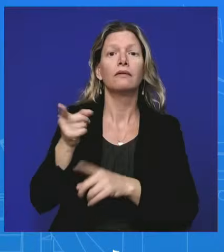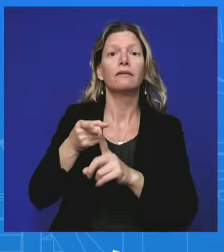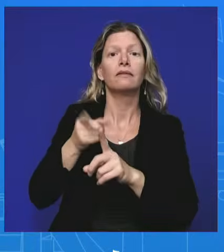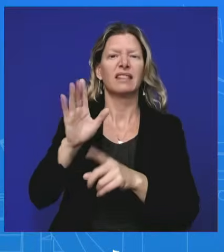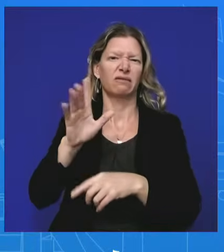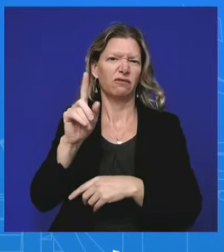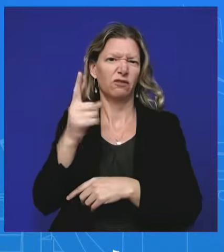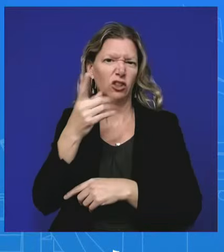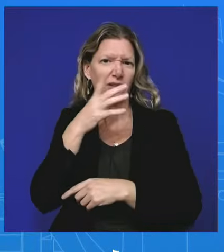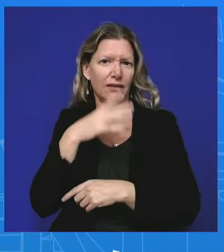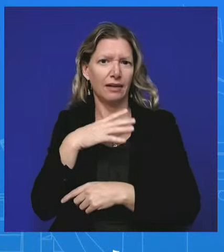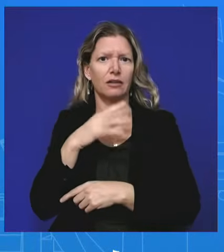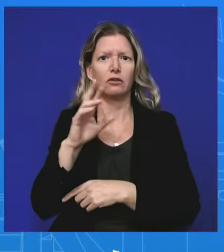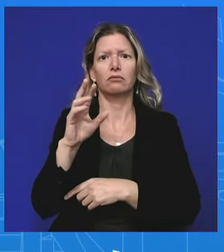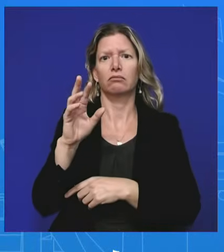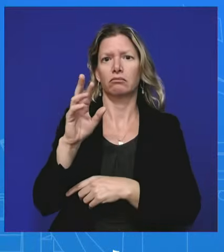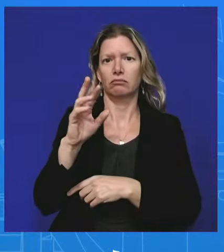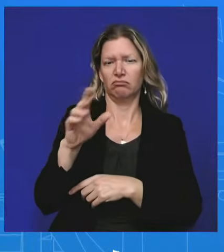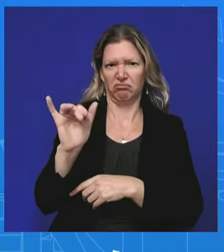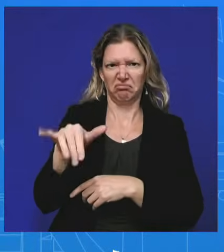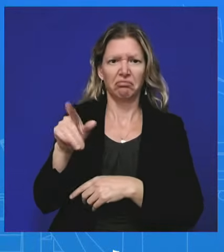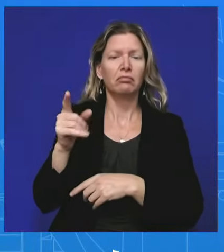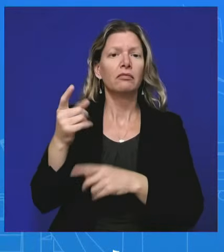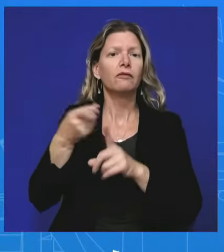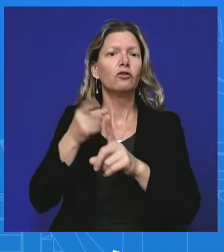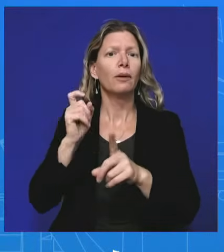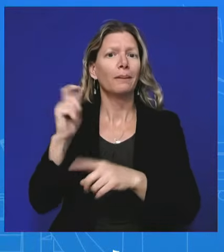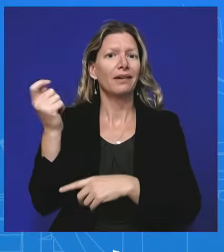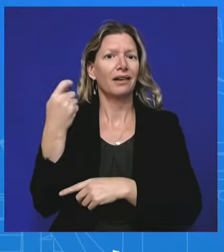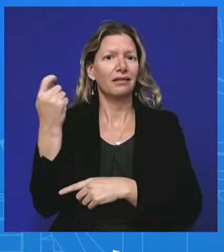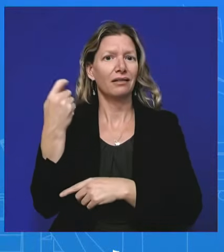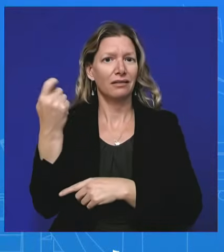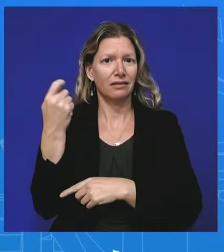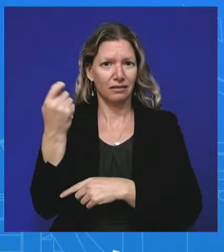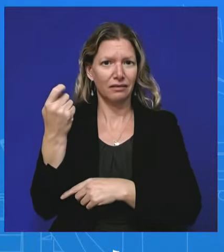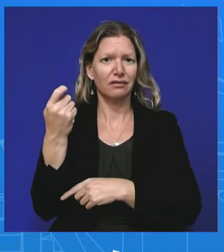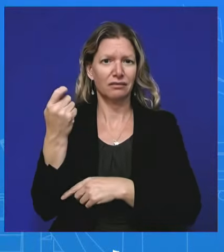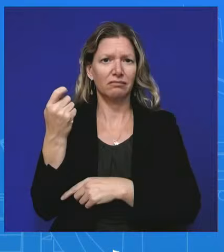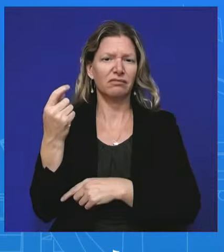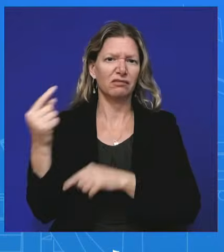Second Gentleman will also, obviously, join as well. The visit will strengthen our shared commitment